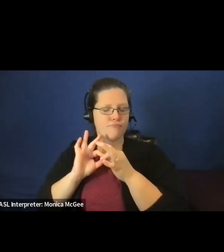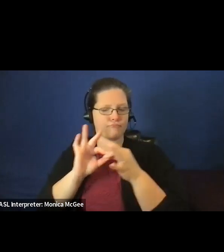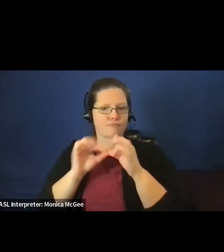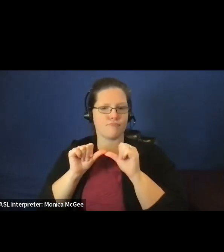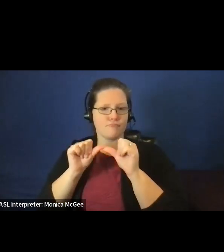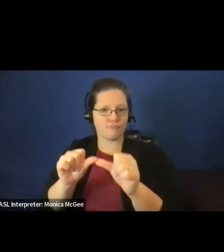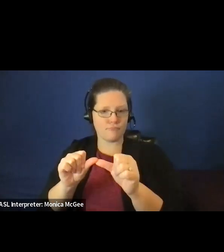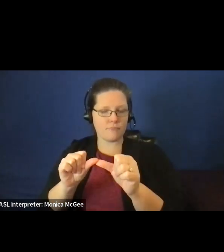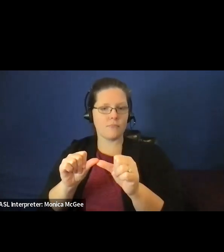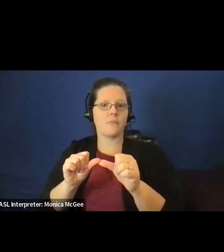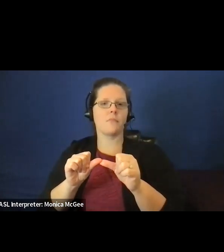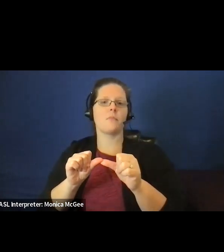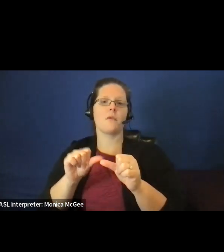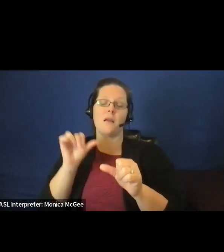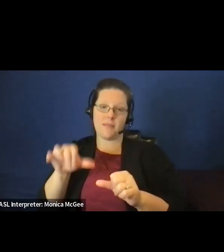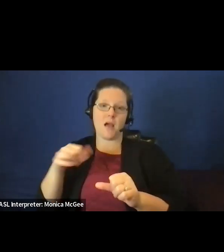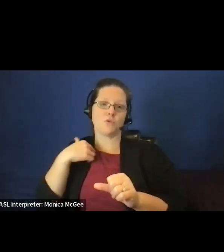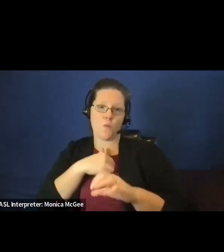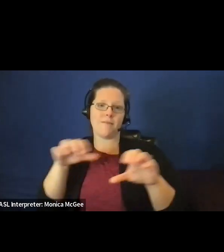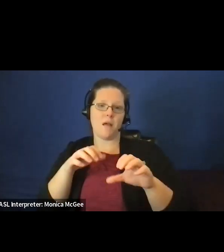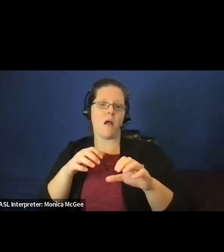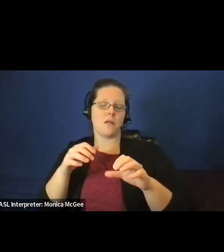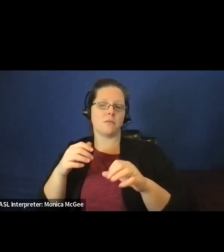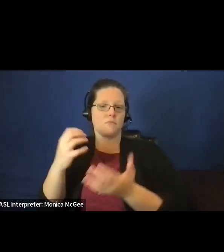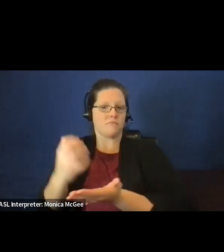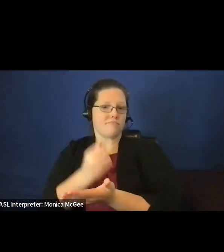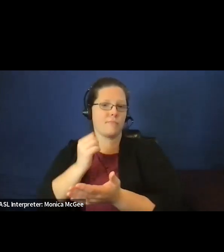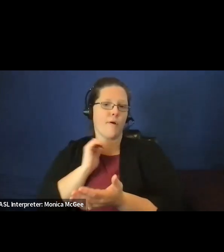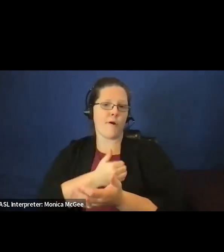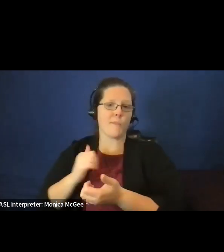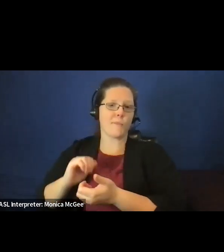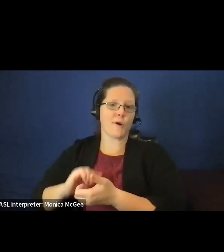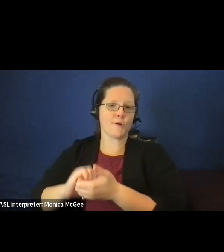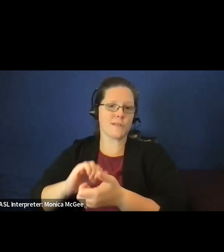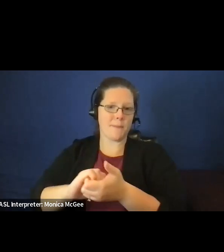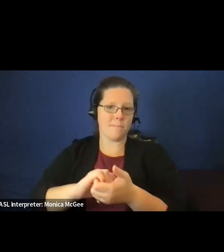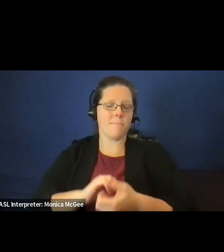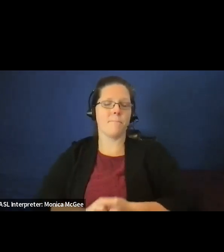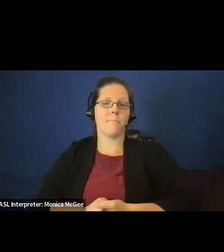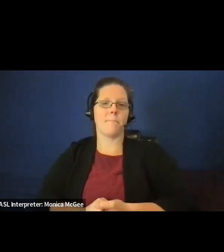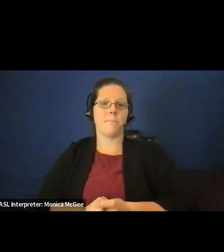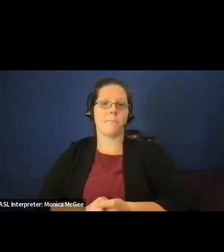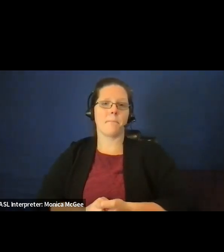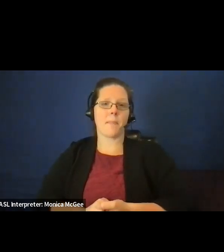you know, in a shelter or hotel rooms or set up and we try to make sure we secure those. And that was something